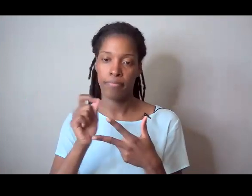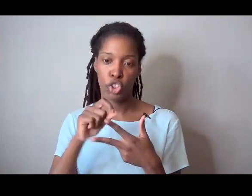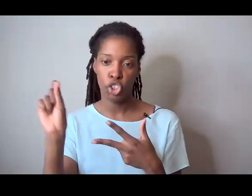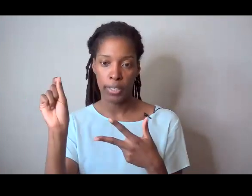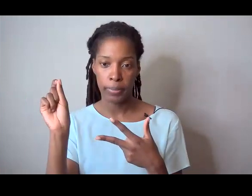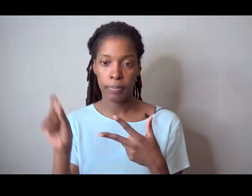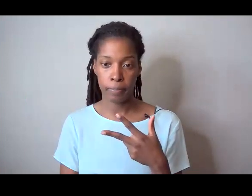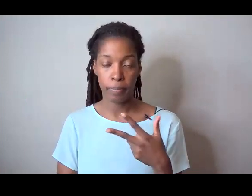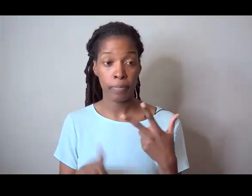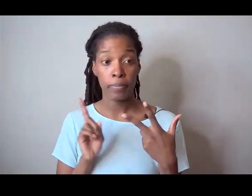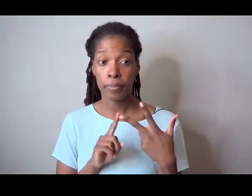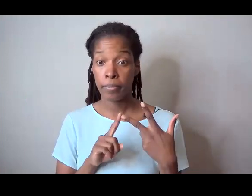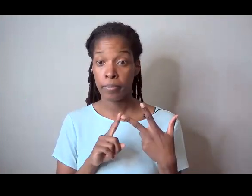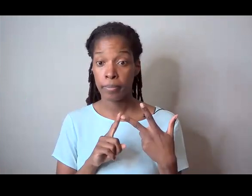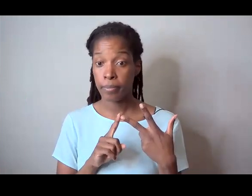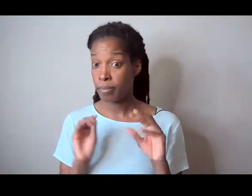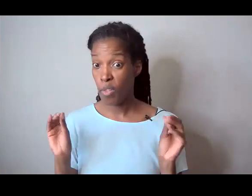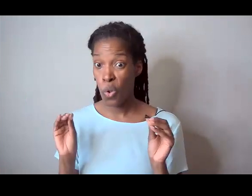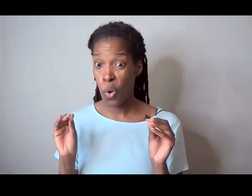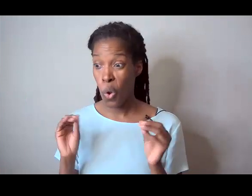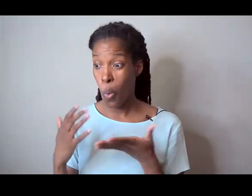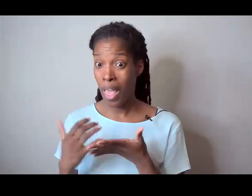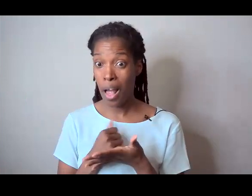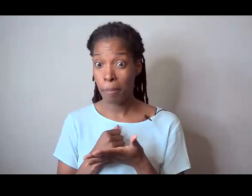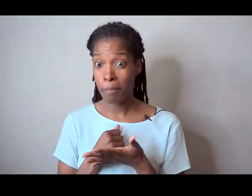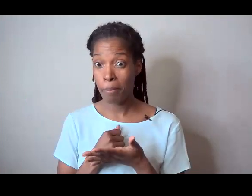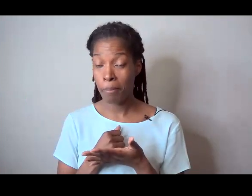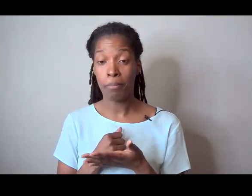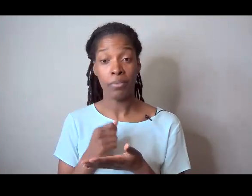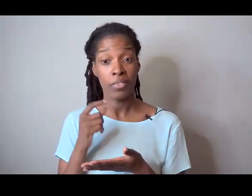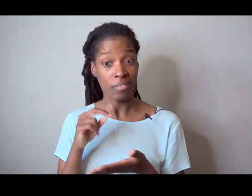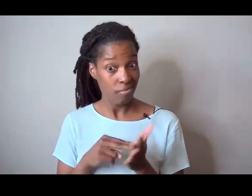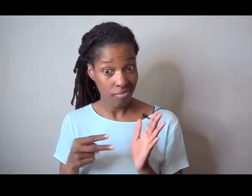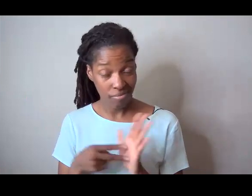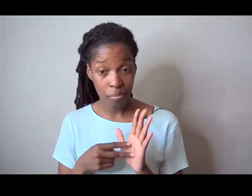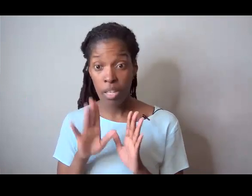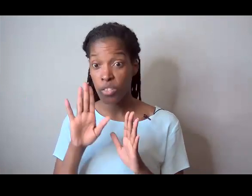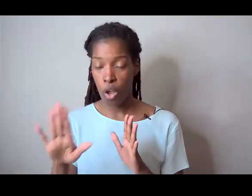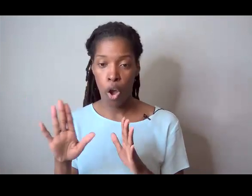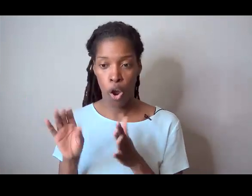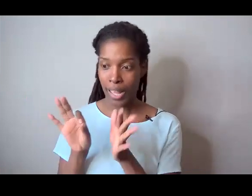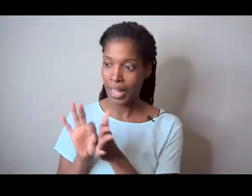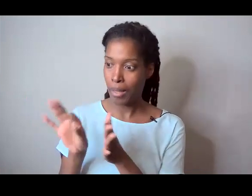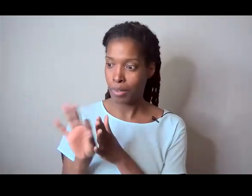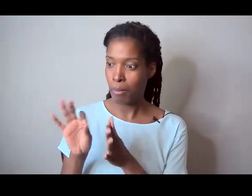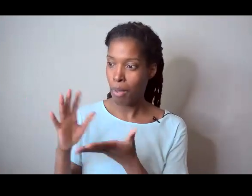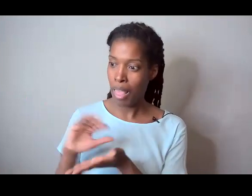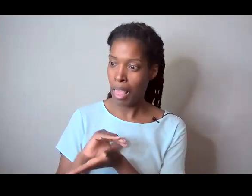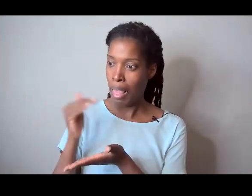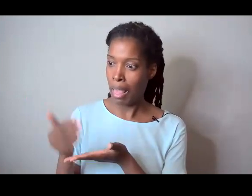And she has no income. So her countable income is clearly below the maximum SSI amount was $914.